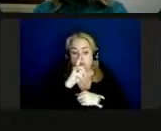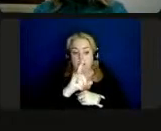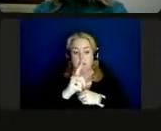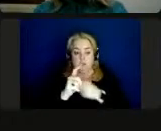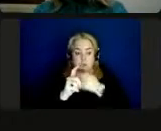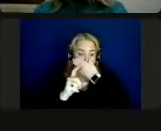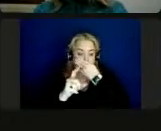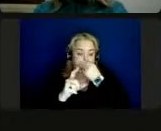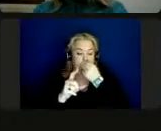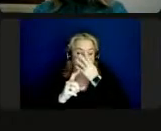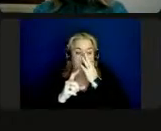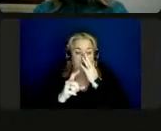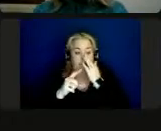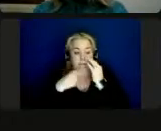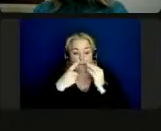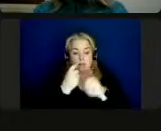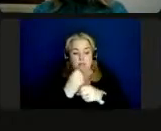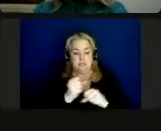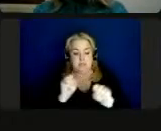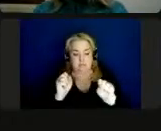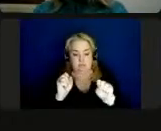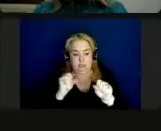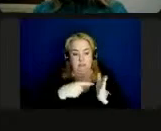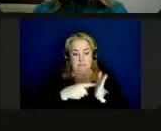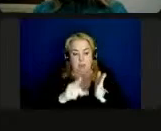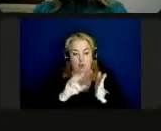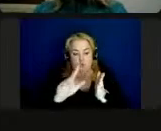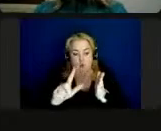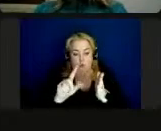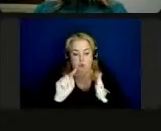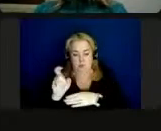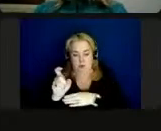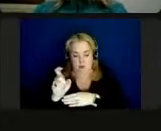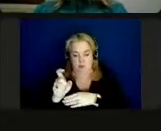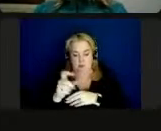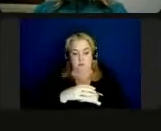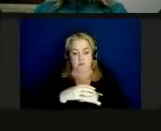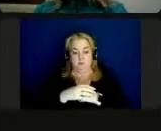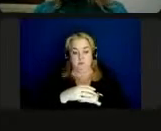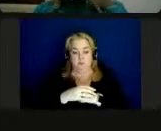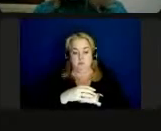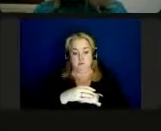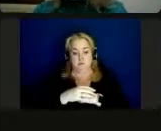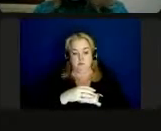NEXT ONE IS AN IMPORTANT PAY